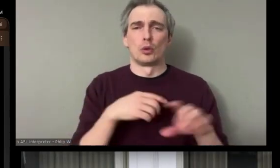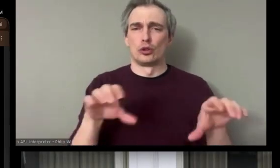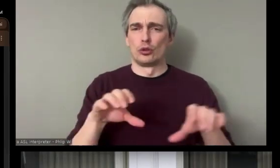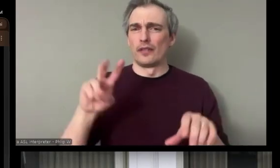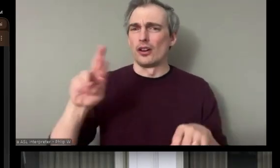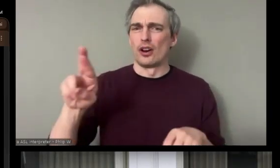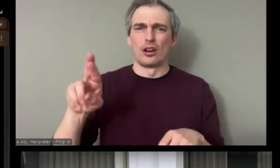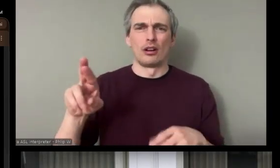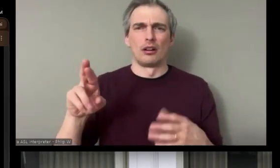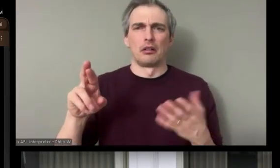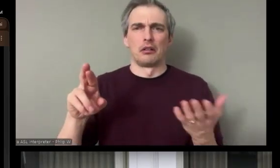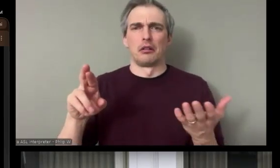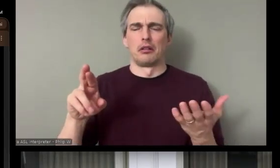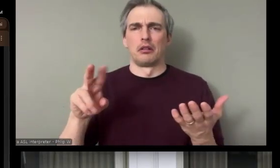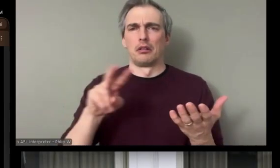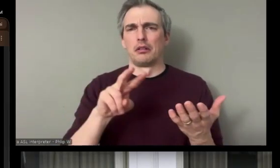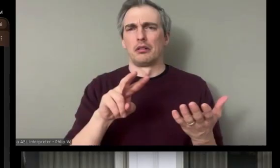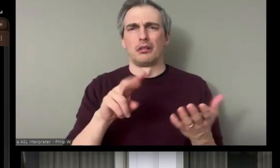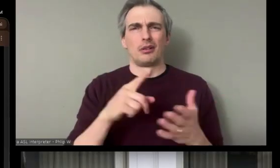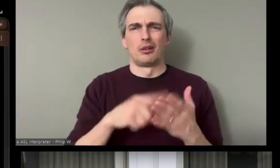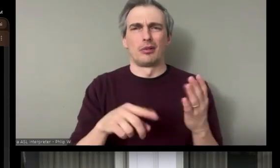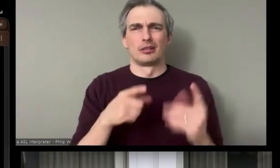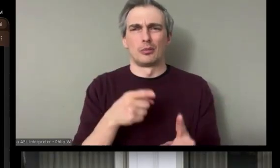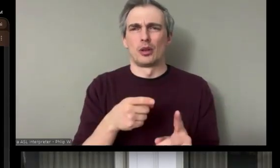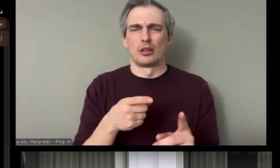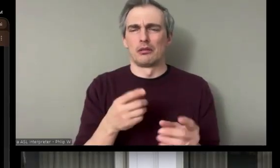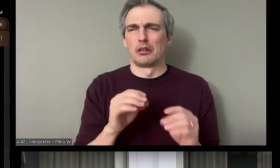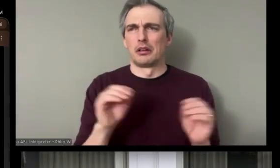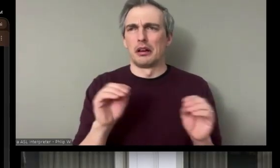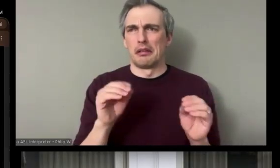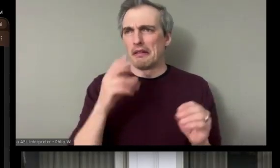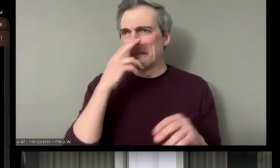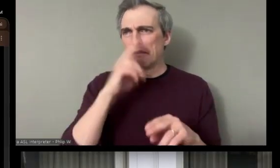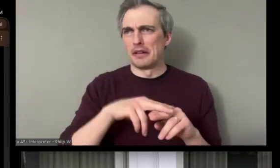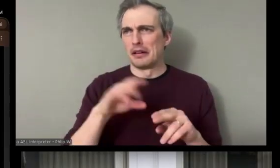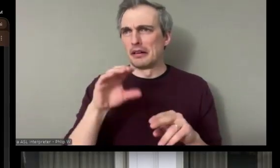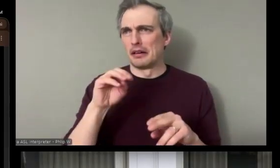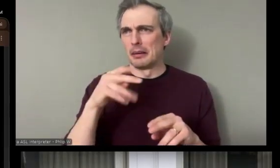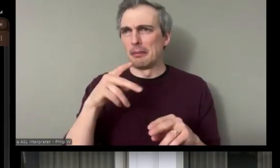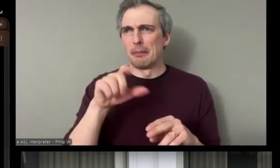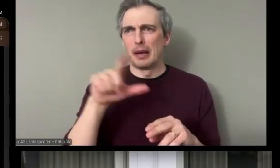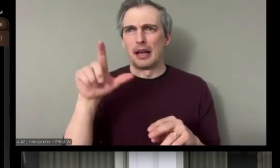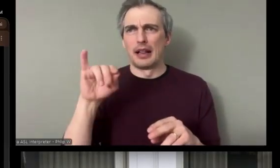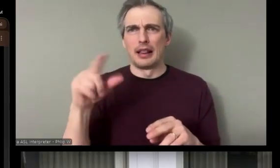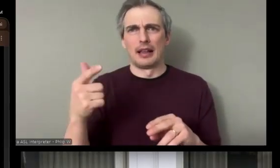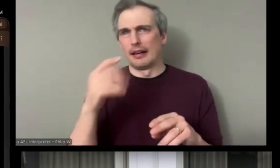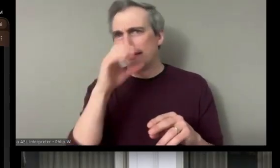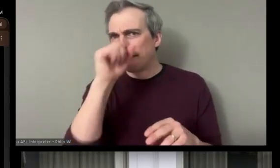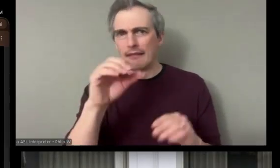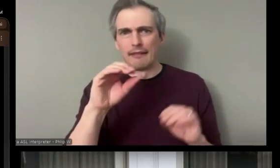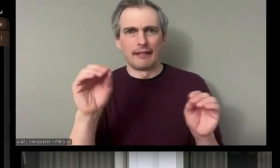There's nothing fun or compelling here. So I did this one as just a simple one to even say... If we were trying to do